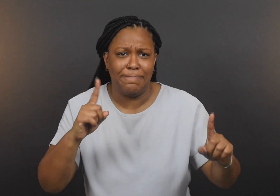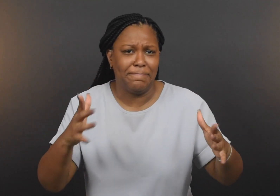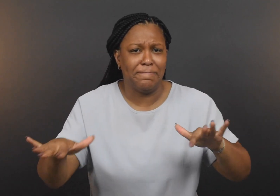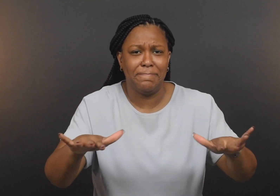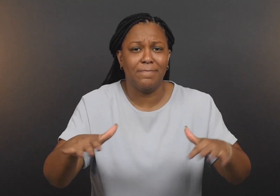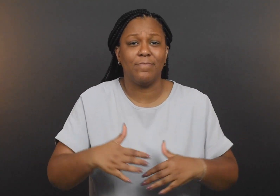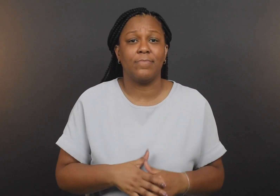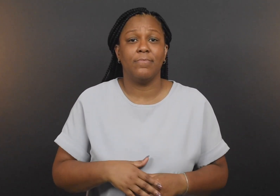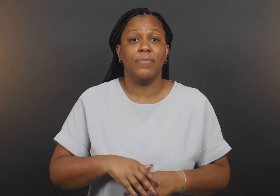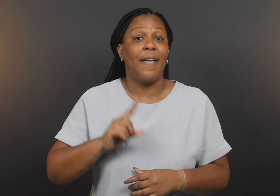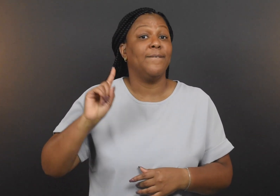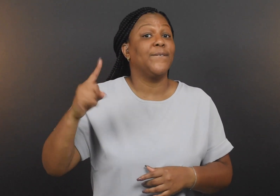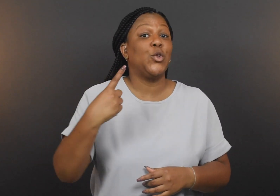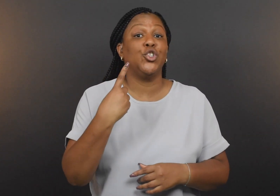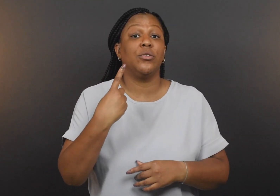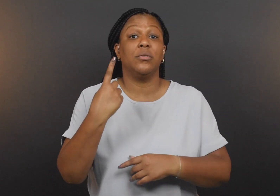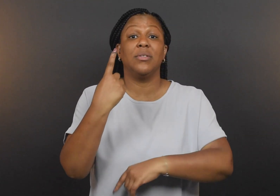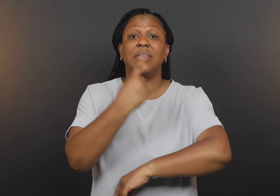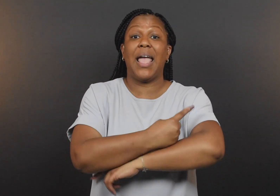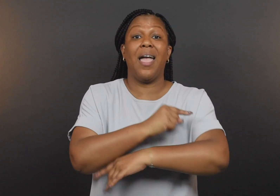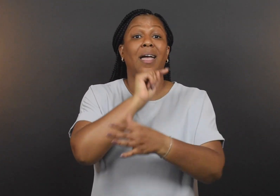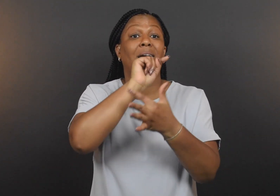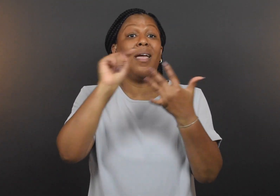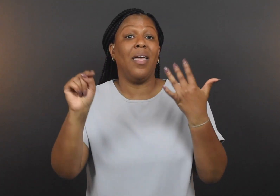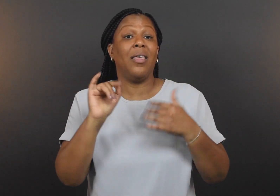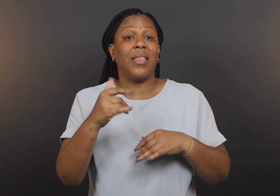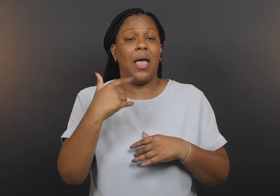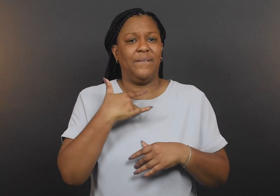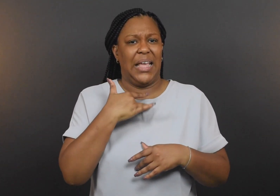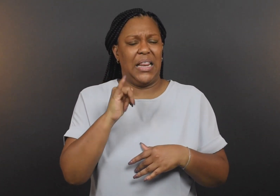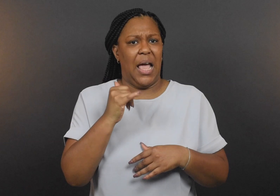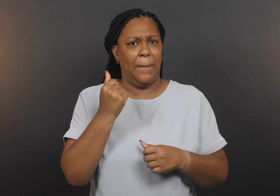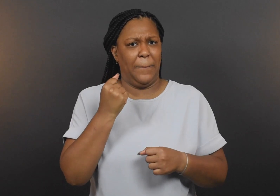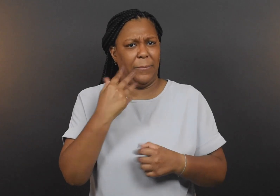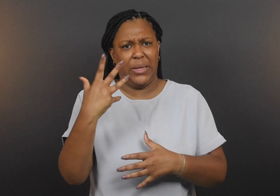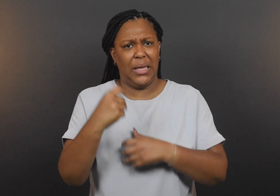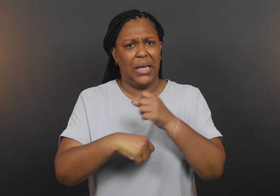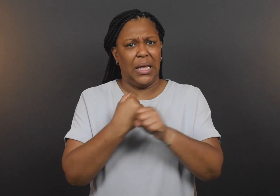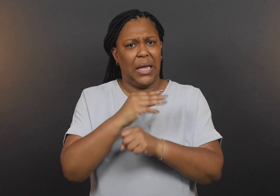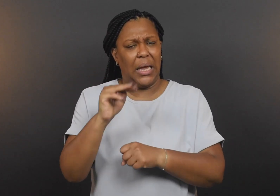for what would come,” Dale says. “Those first days feel like a million years ago